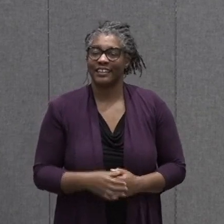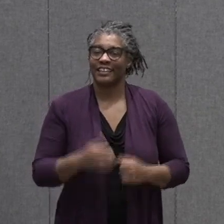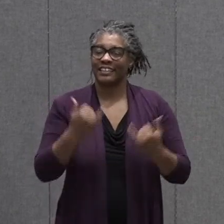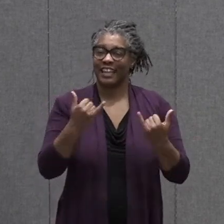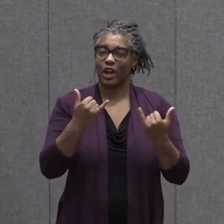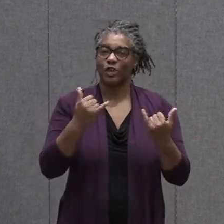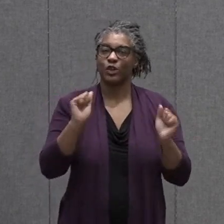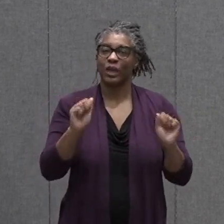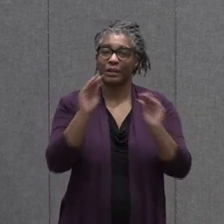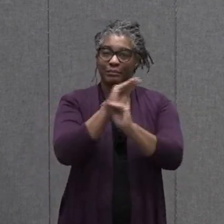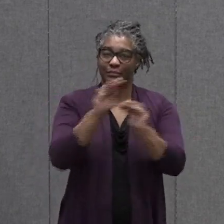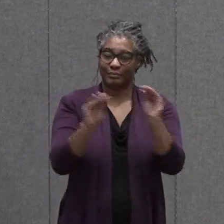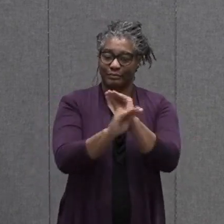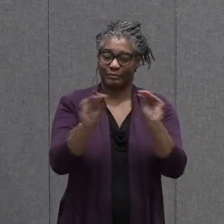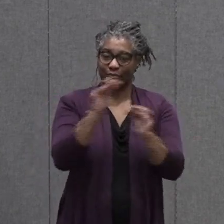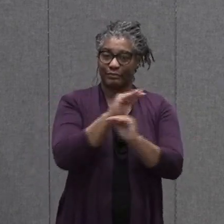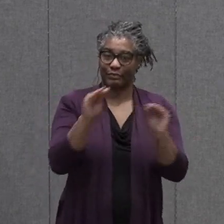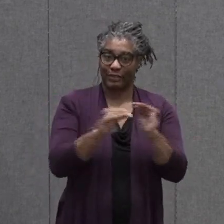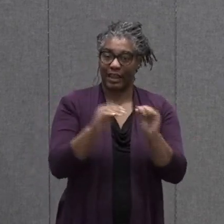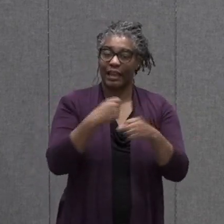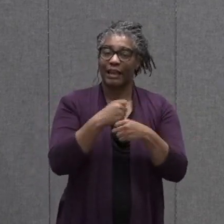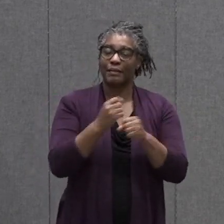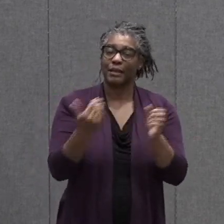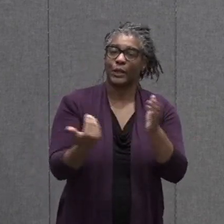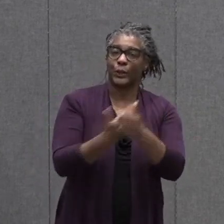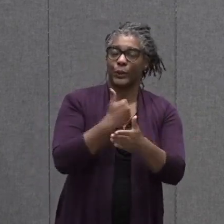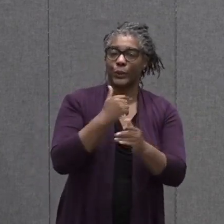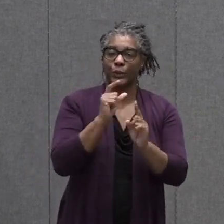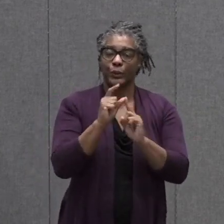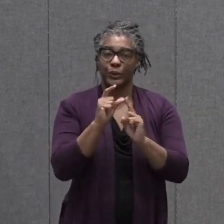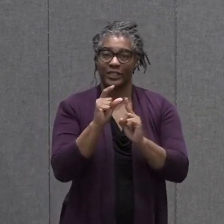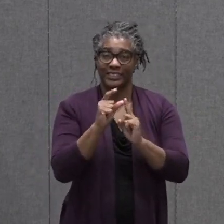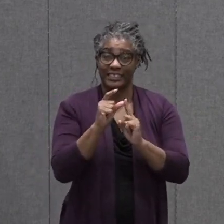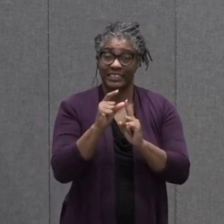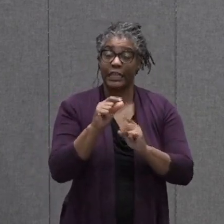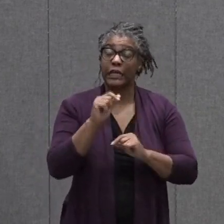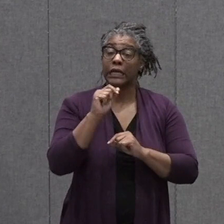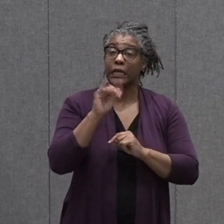Make sure you ask your grown-up for help if you're going to use a pair of scissors.